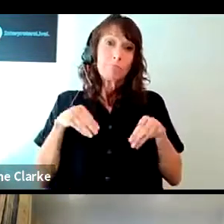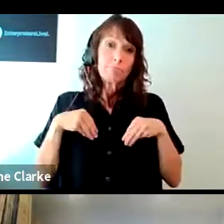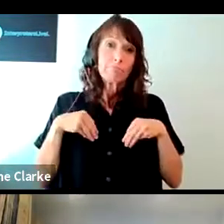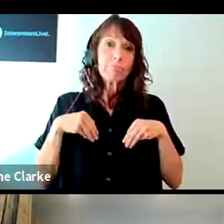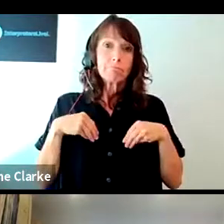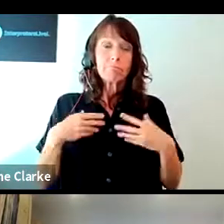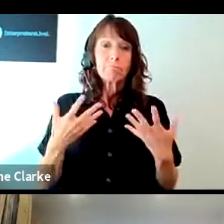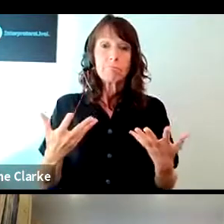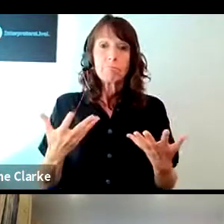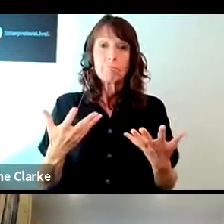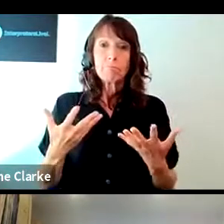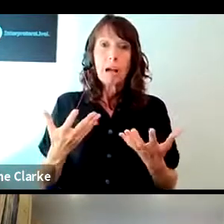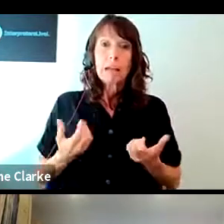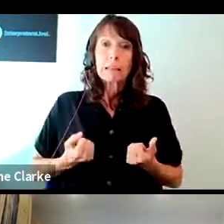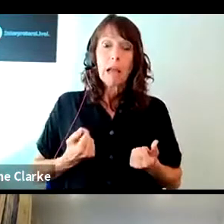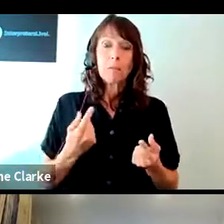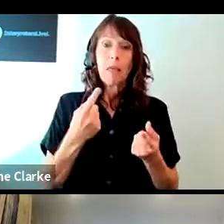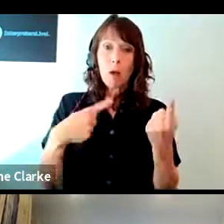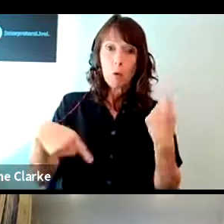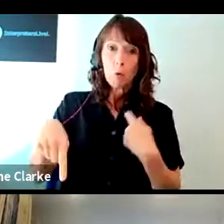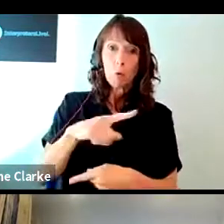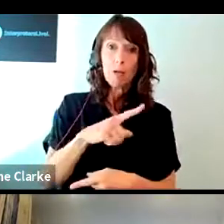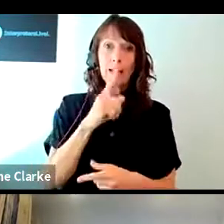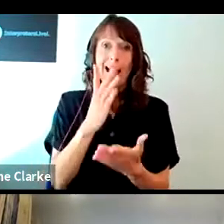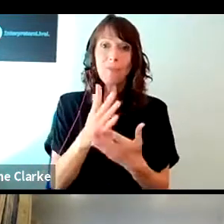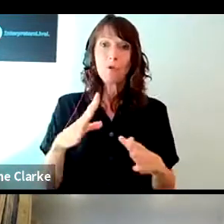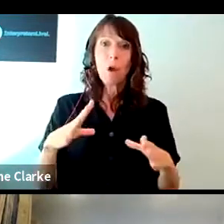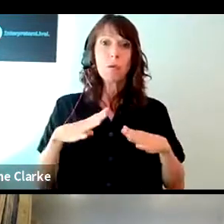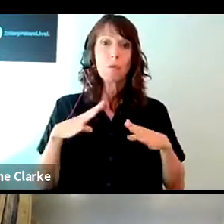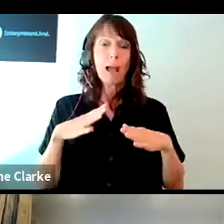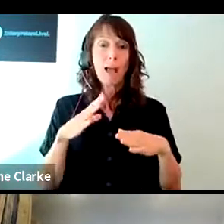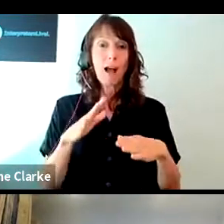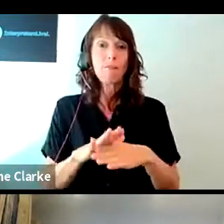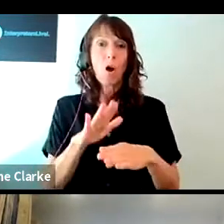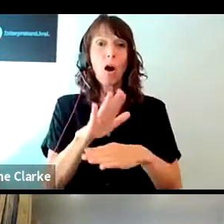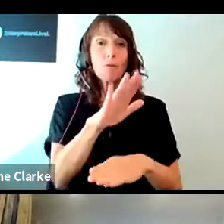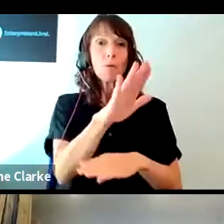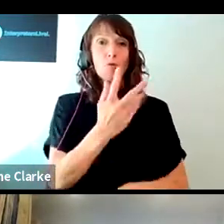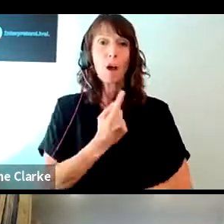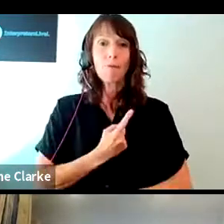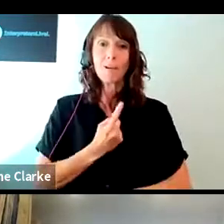that we are going to prepare for our future selves. Even if we have the abilities today,